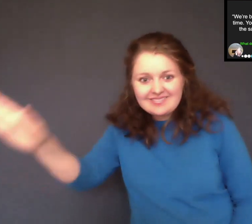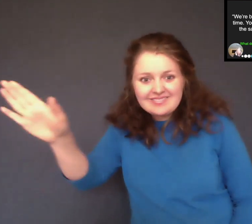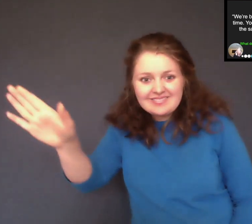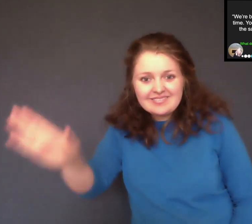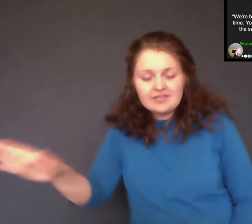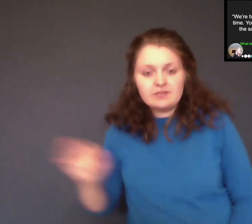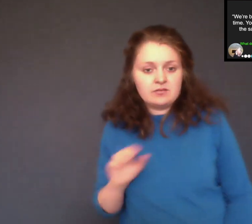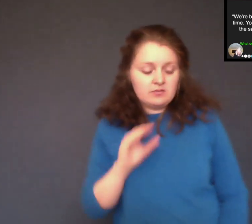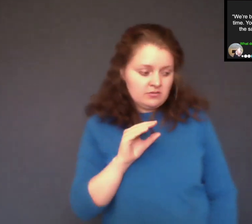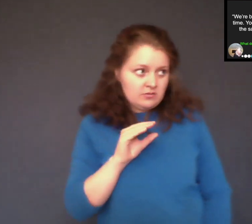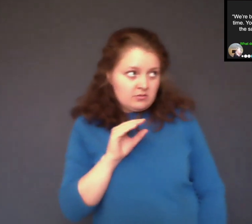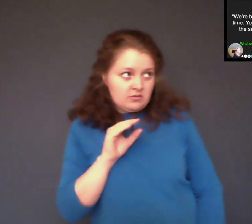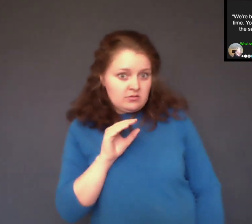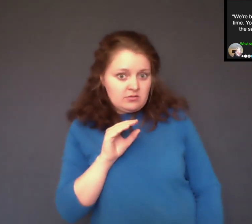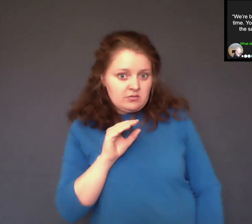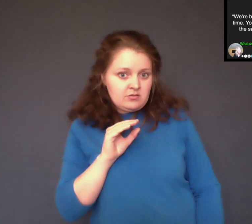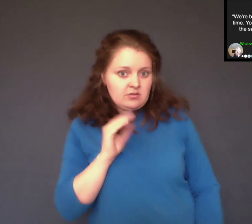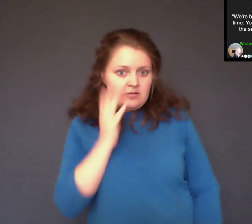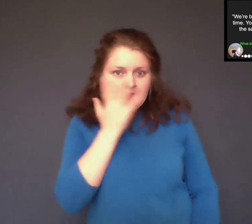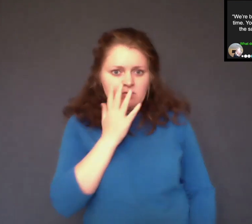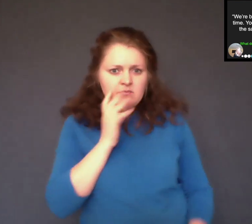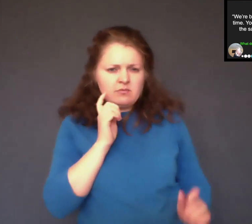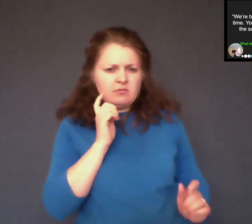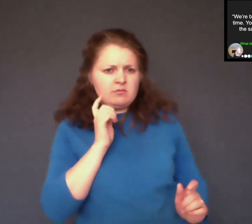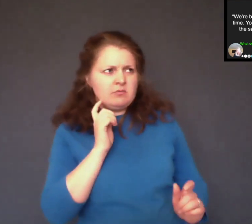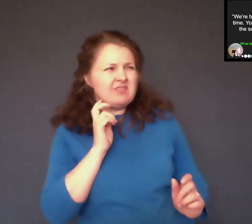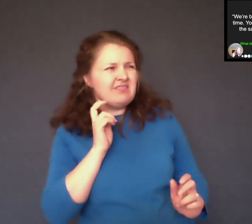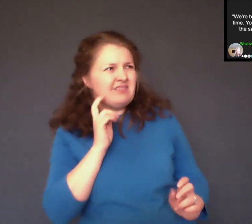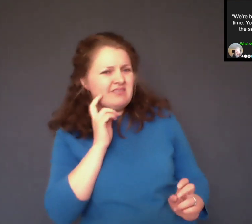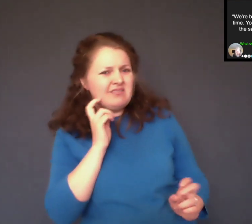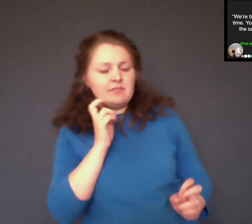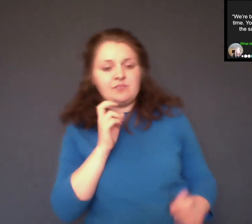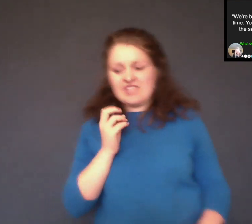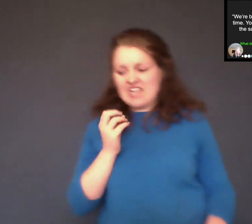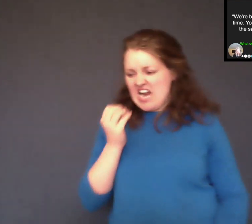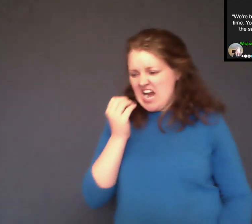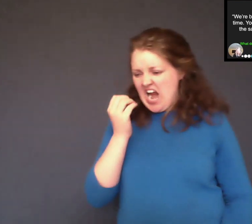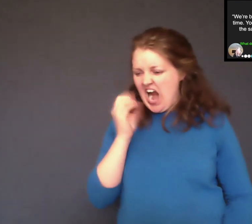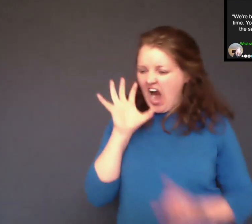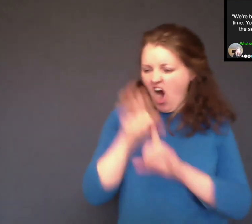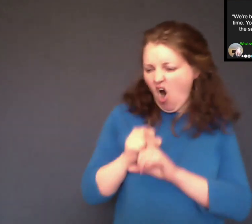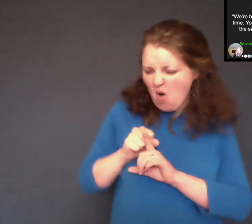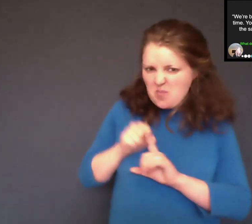it hesitated its expression mellowing into doubt devour him the vampire king growled